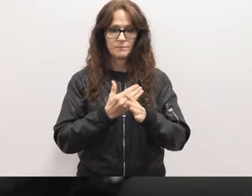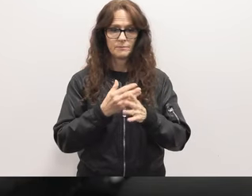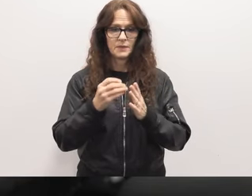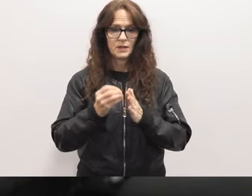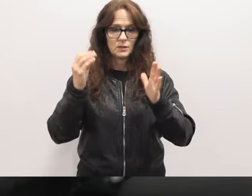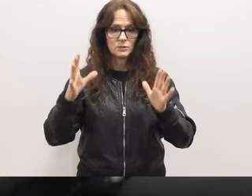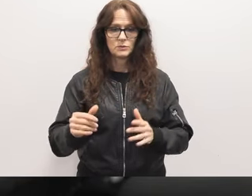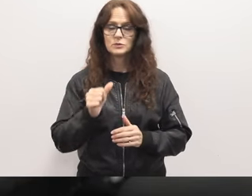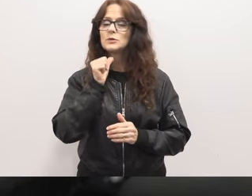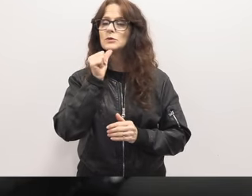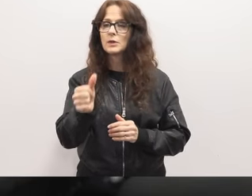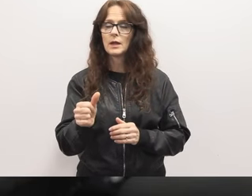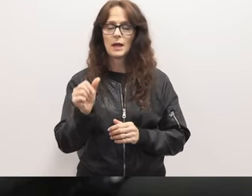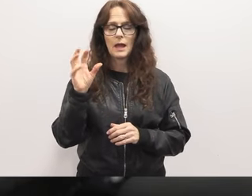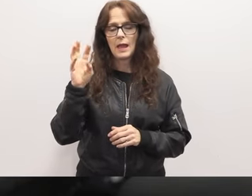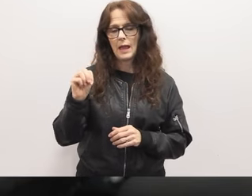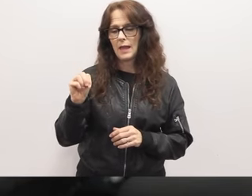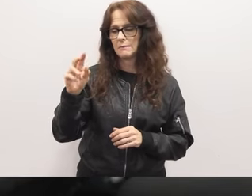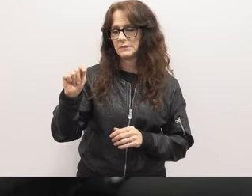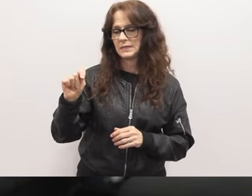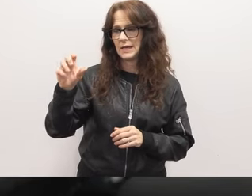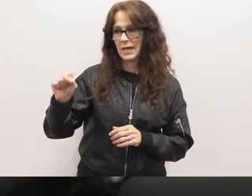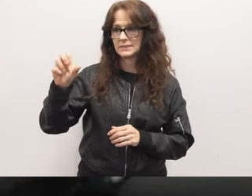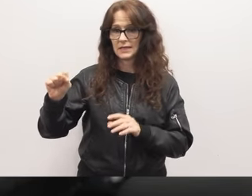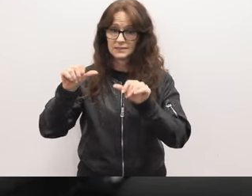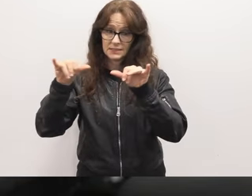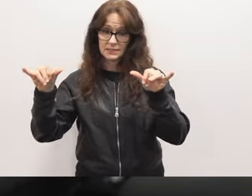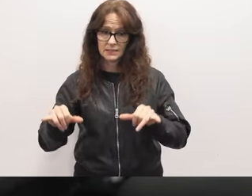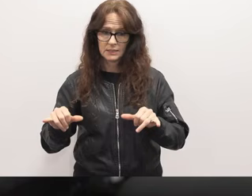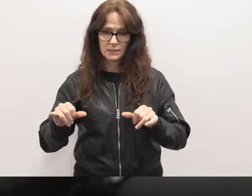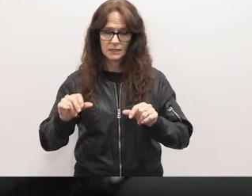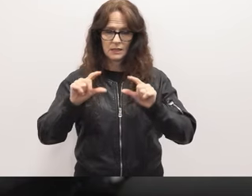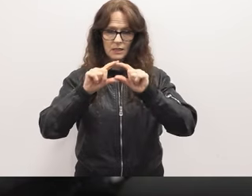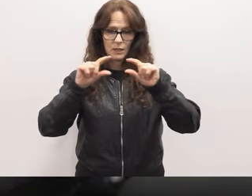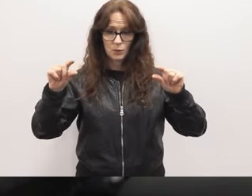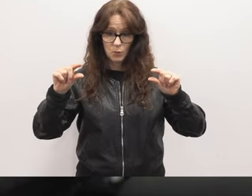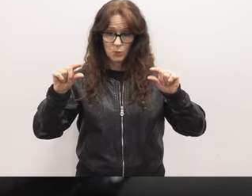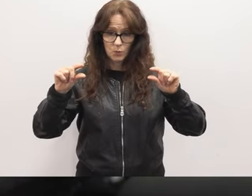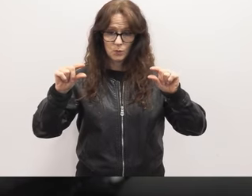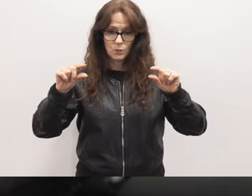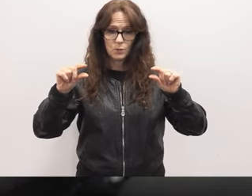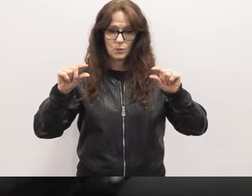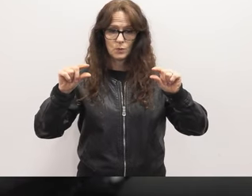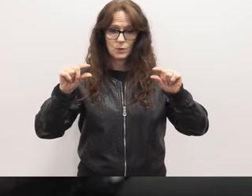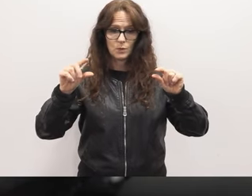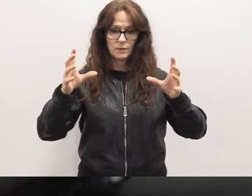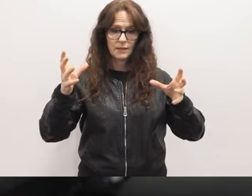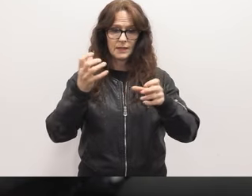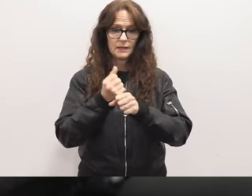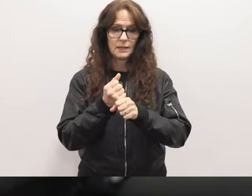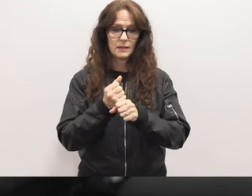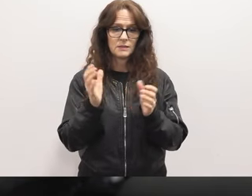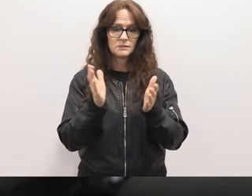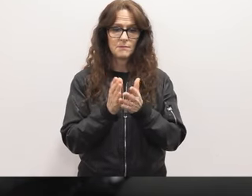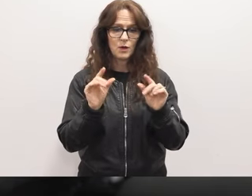In addition, students who don't achieve it in an MTSS system, there's a tier two level where students receive things like small group tutoring,